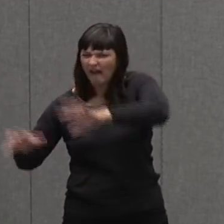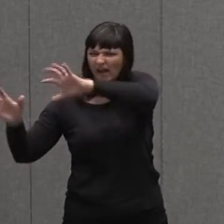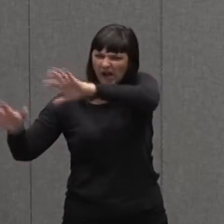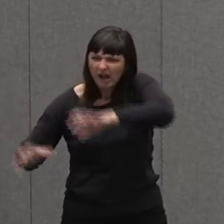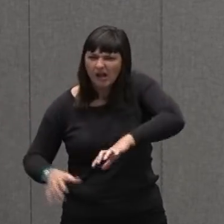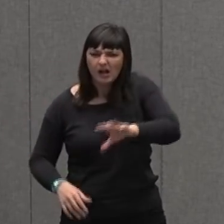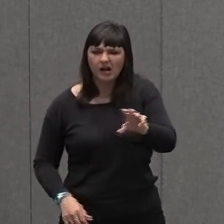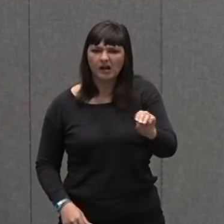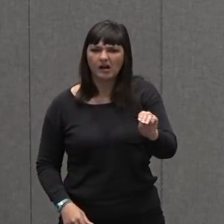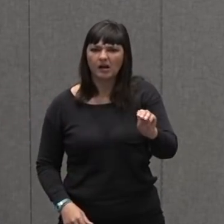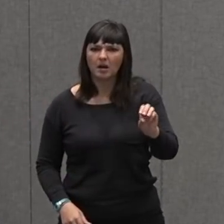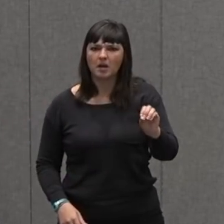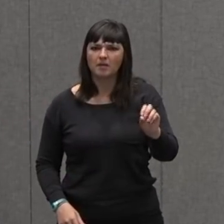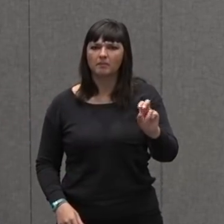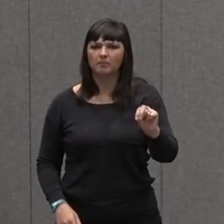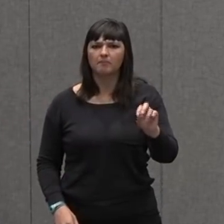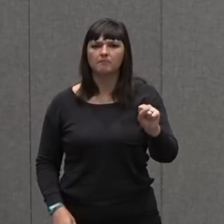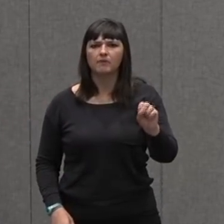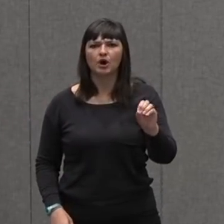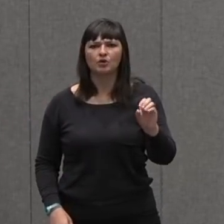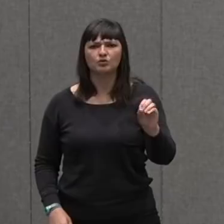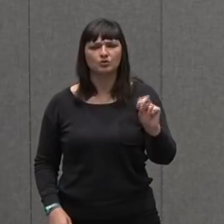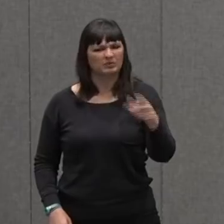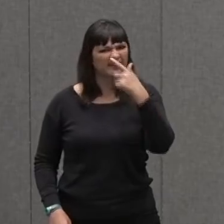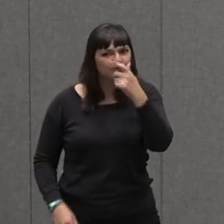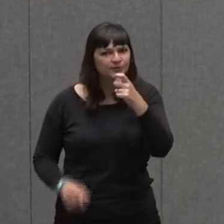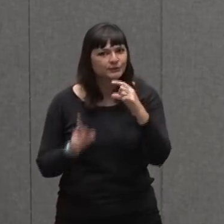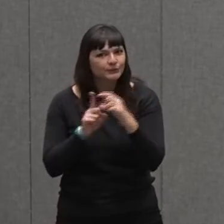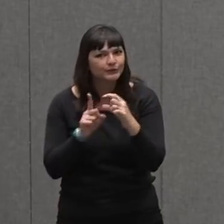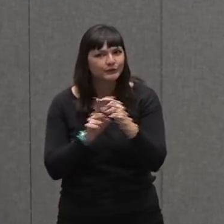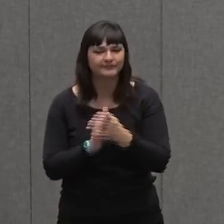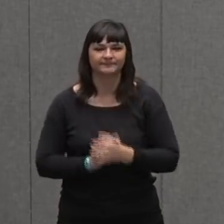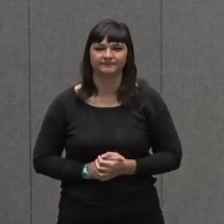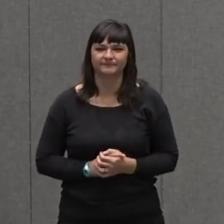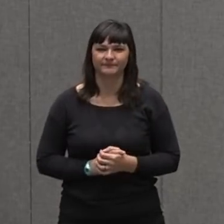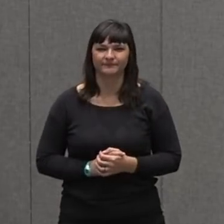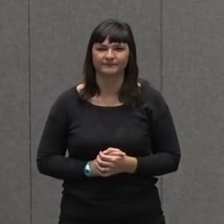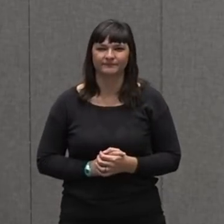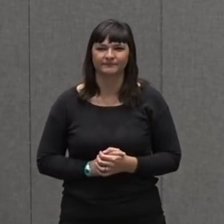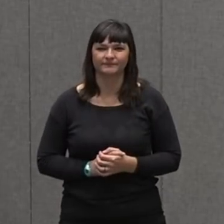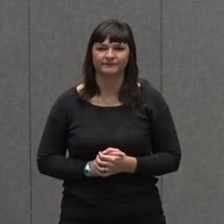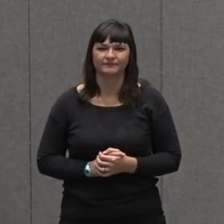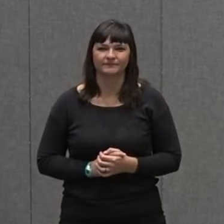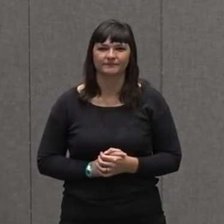fill out on your own. And this is our picture that represents our word.